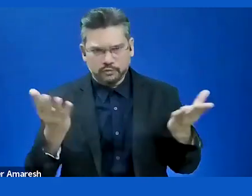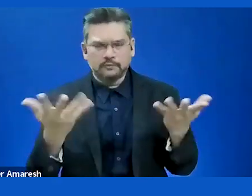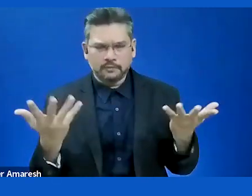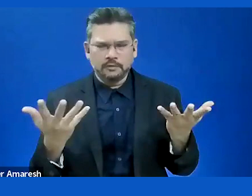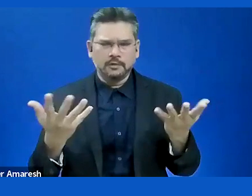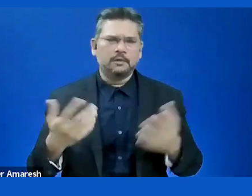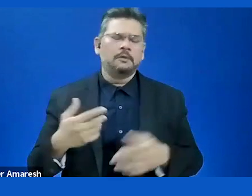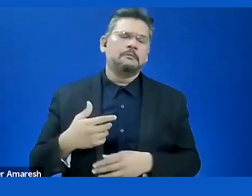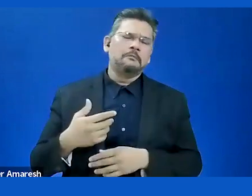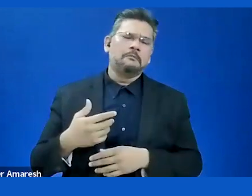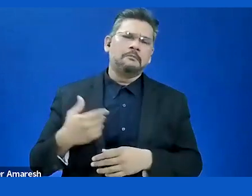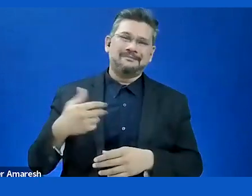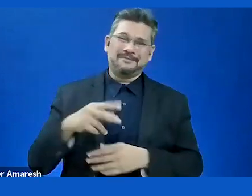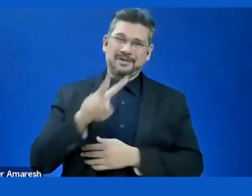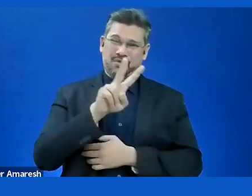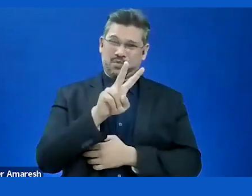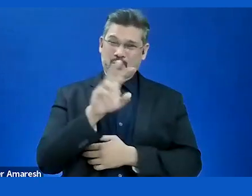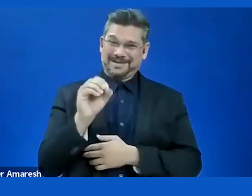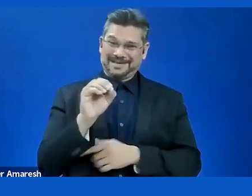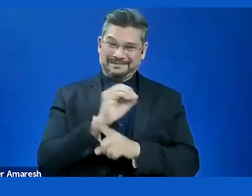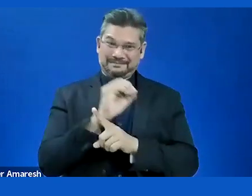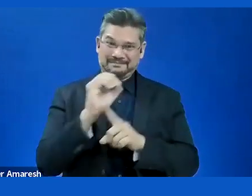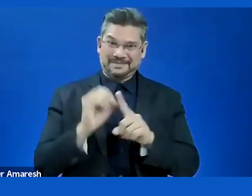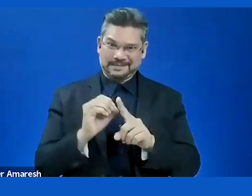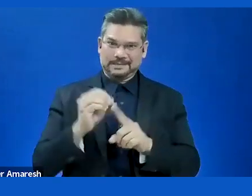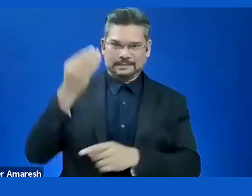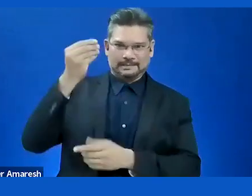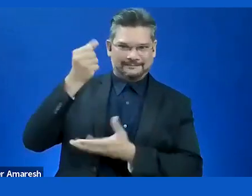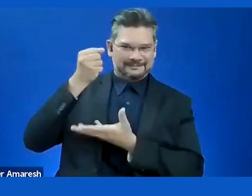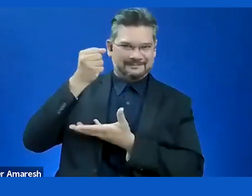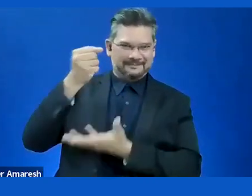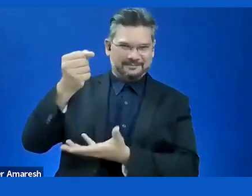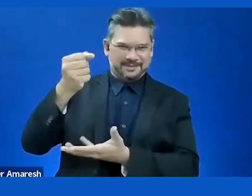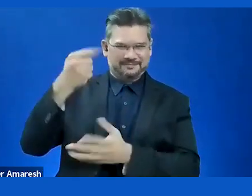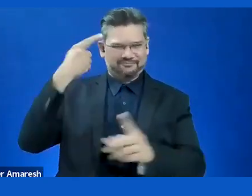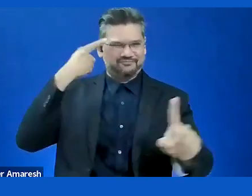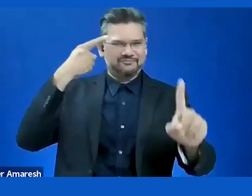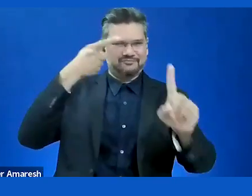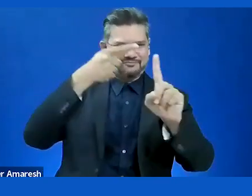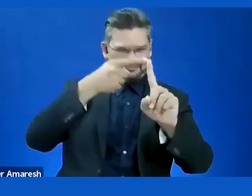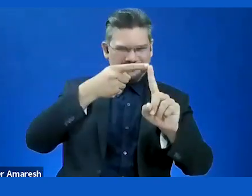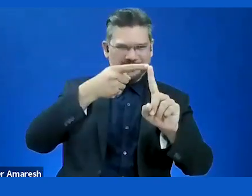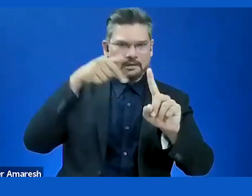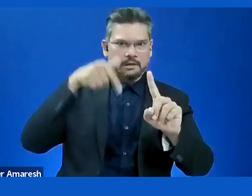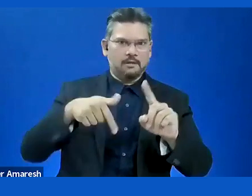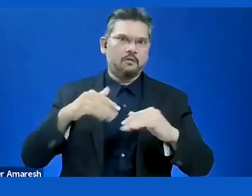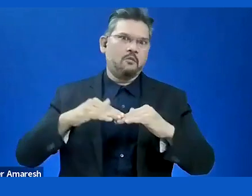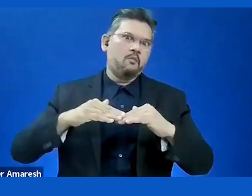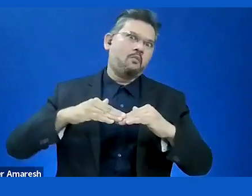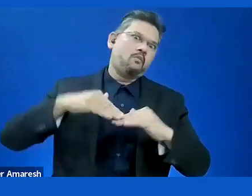20% investment target in digital projects of next generation EU. Members have used that,